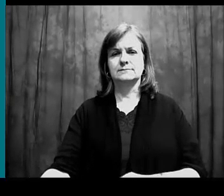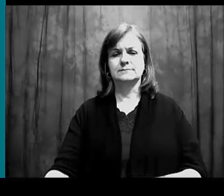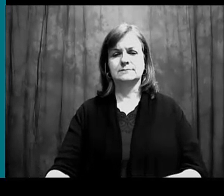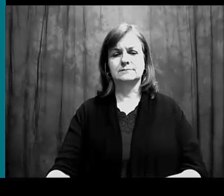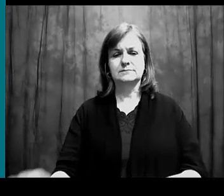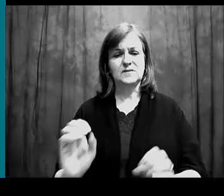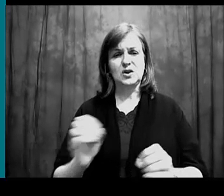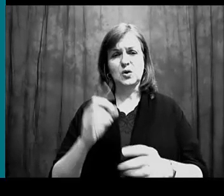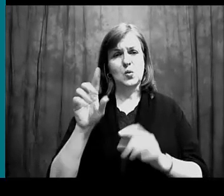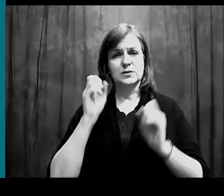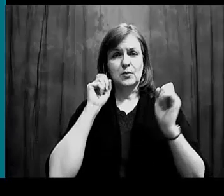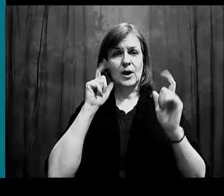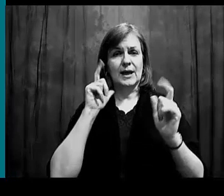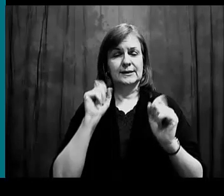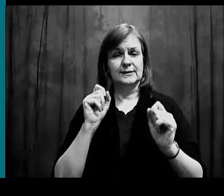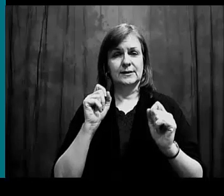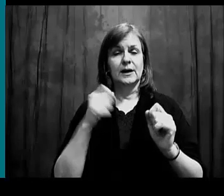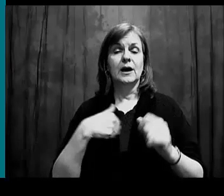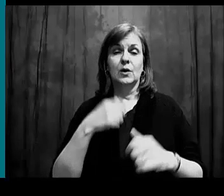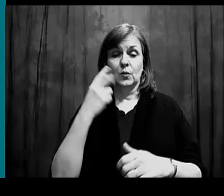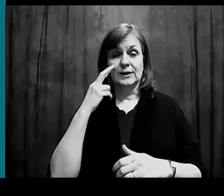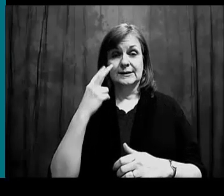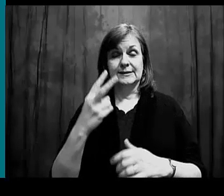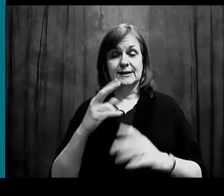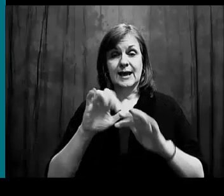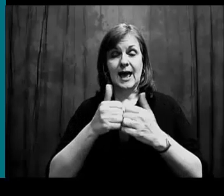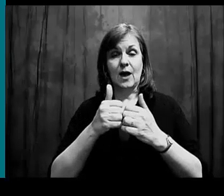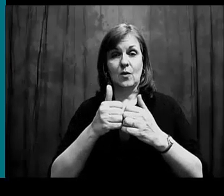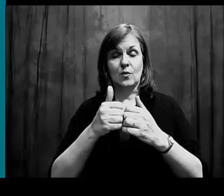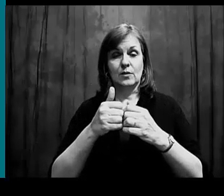what we're looking for is where these